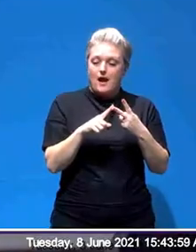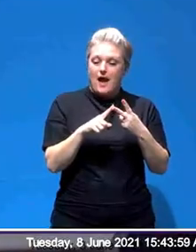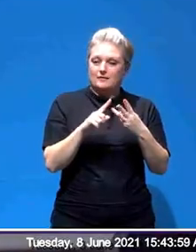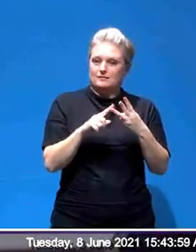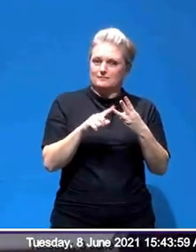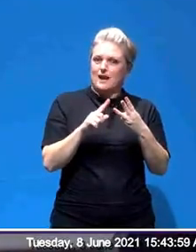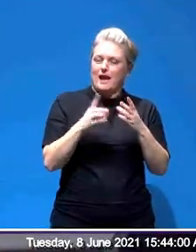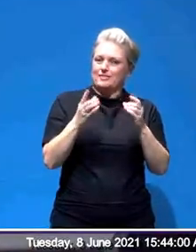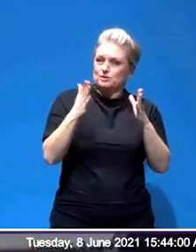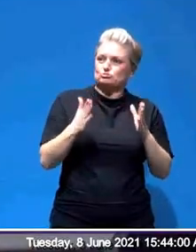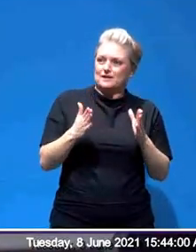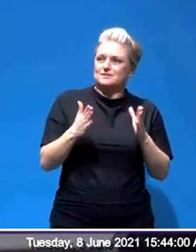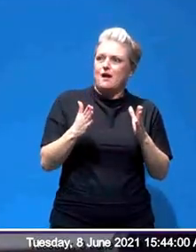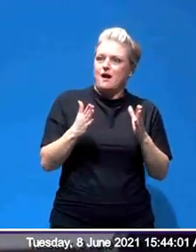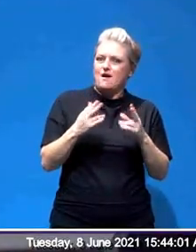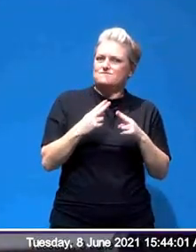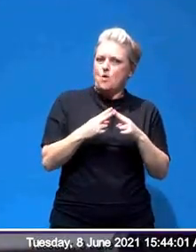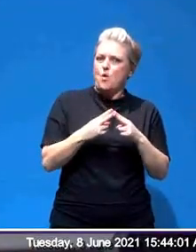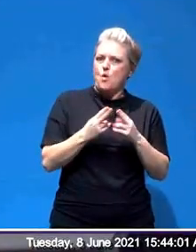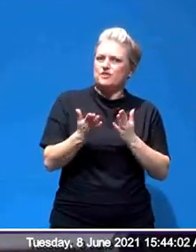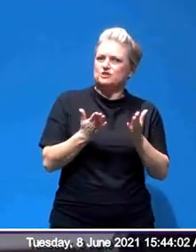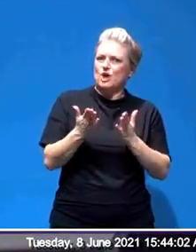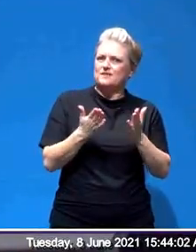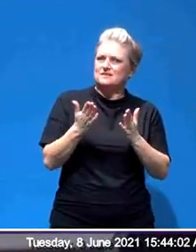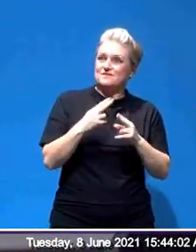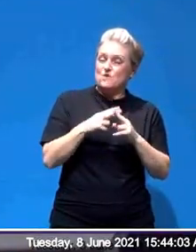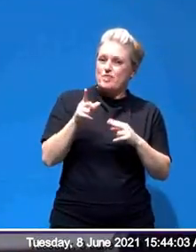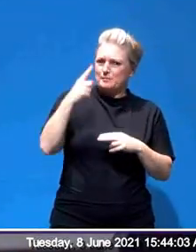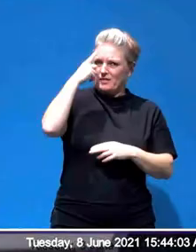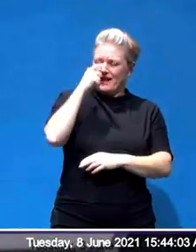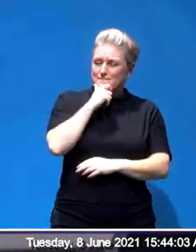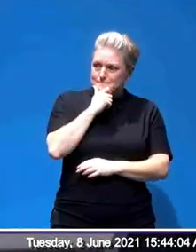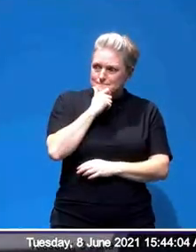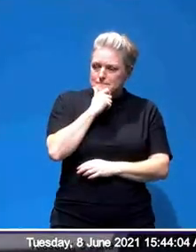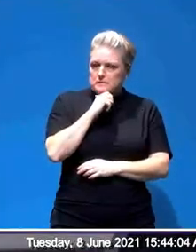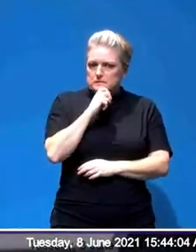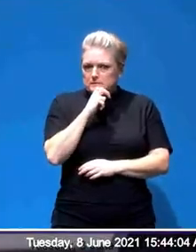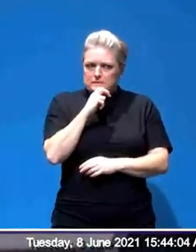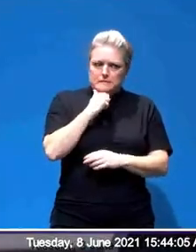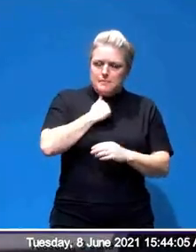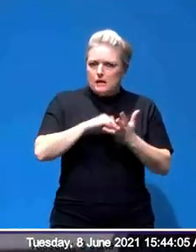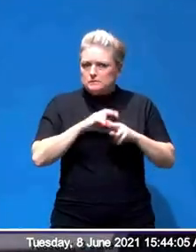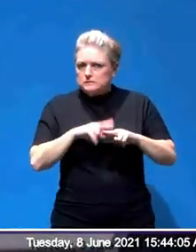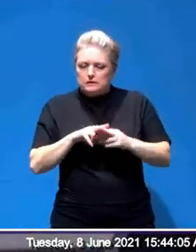that there's potential that one of my staff could have written that, absolutely sends shivers down my spine.